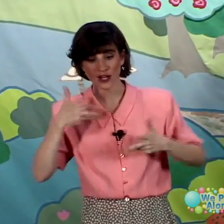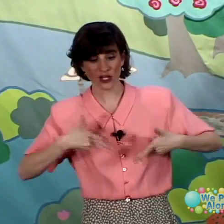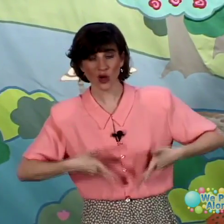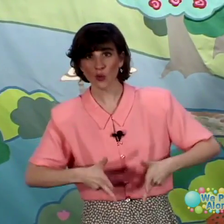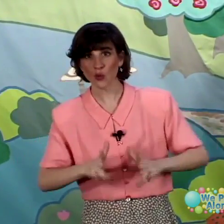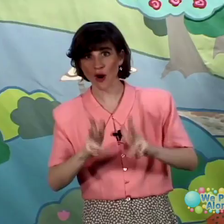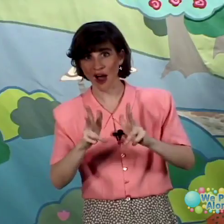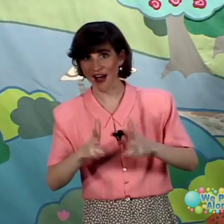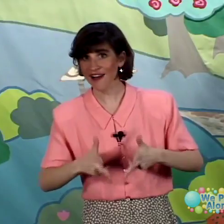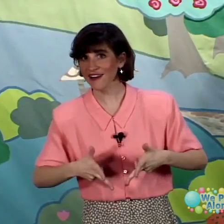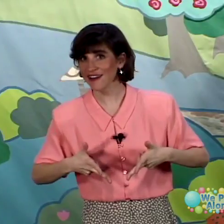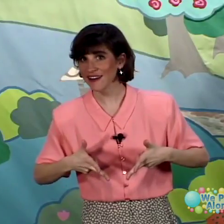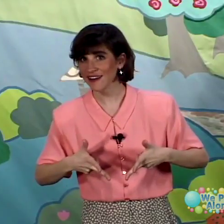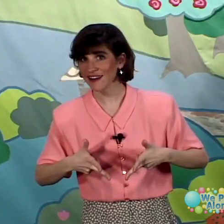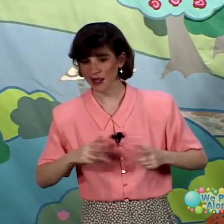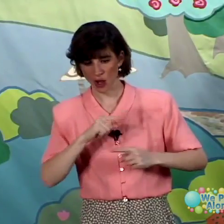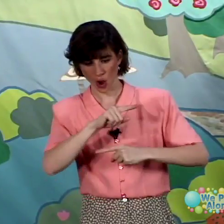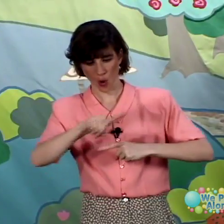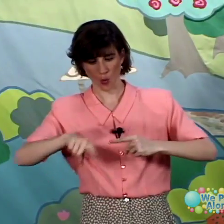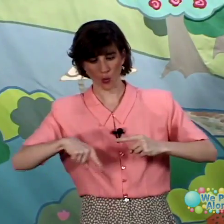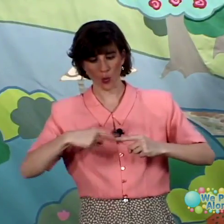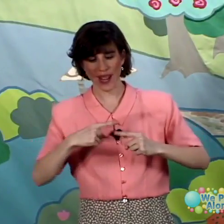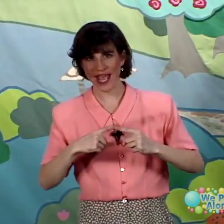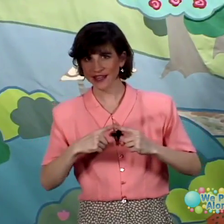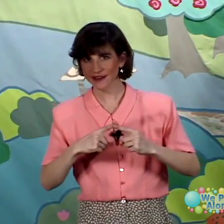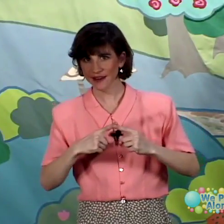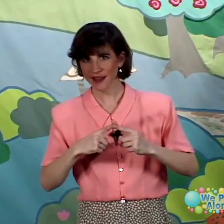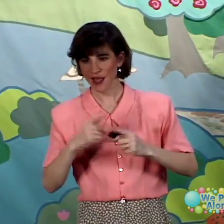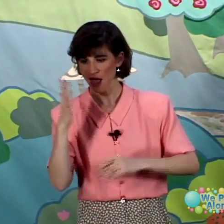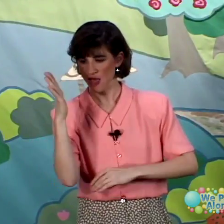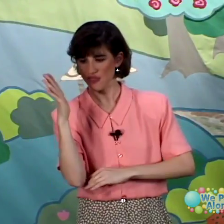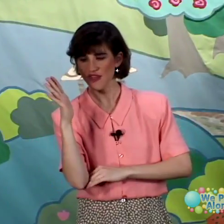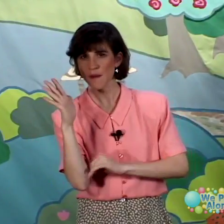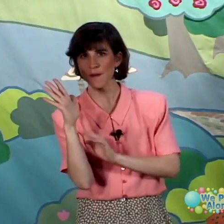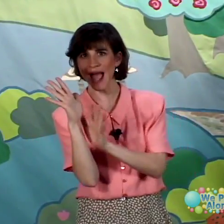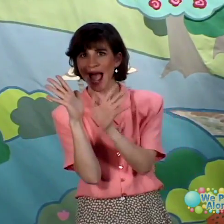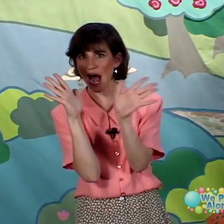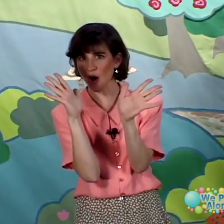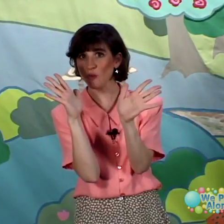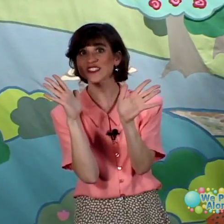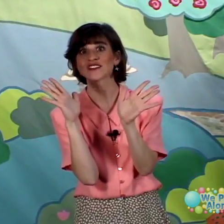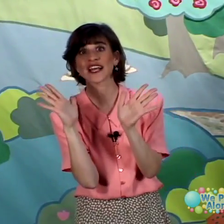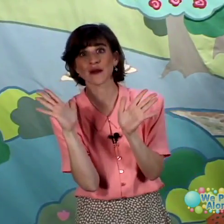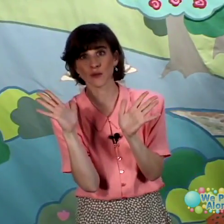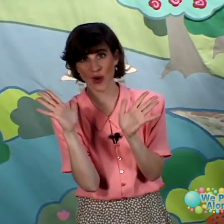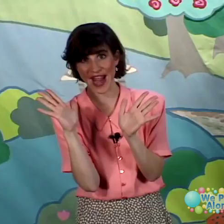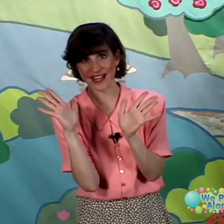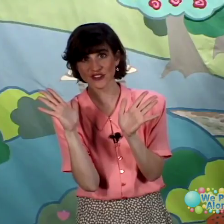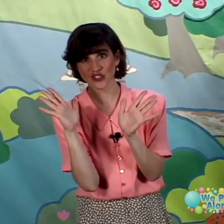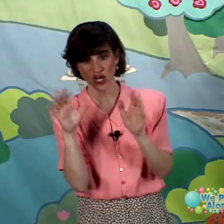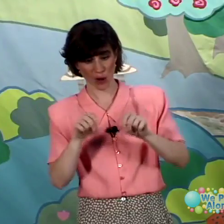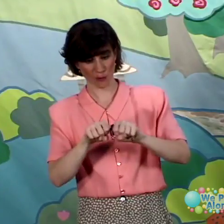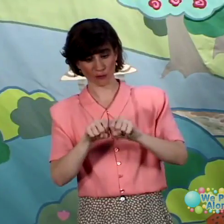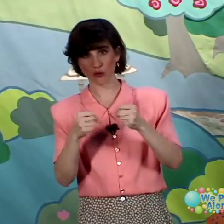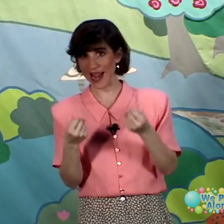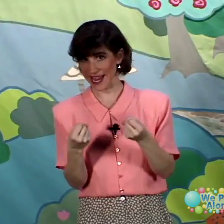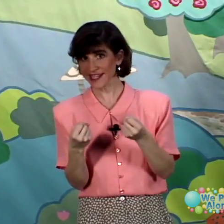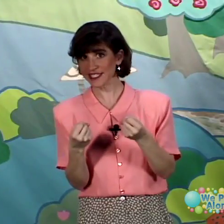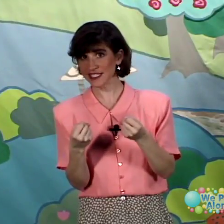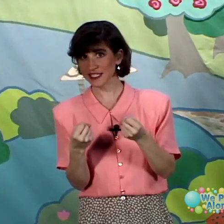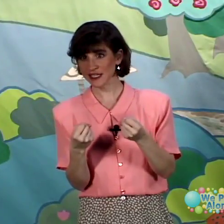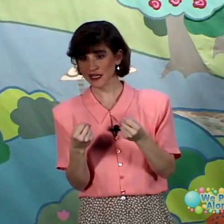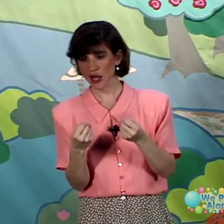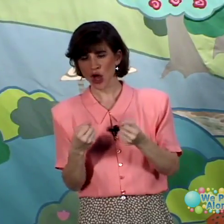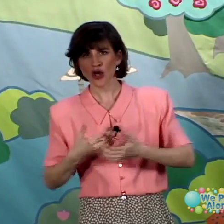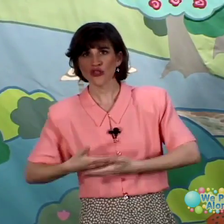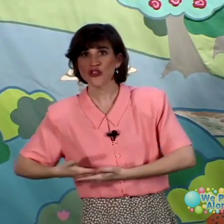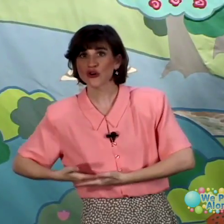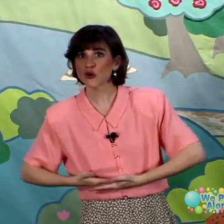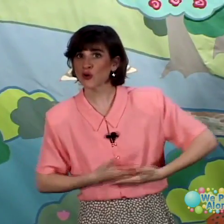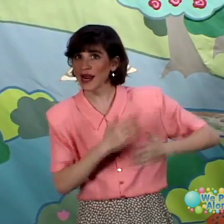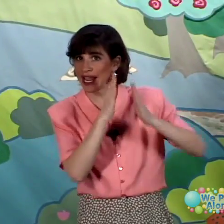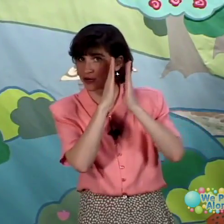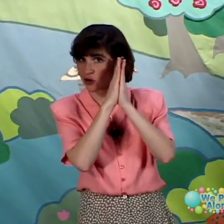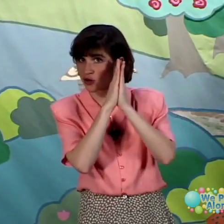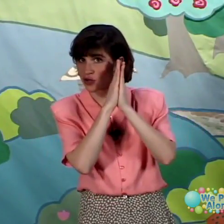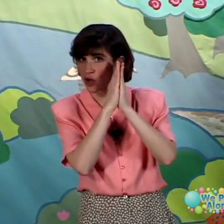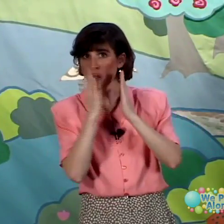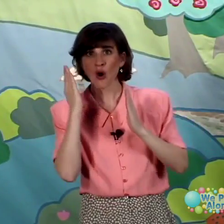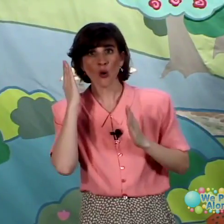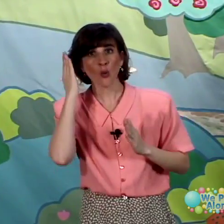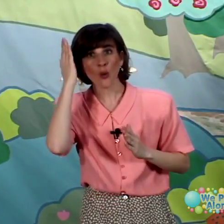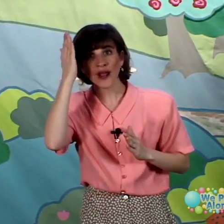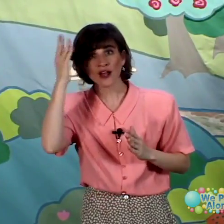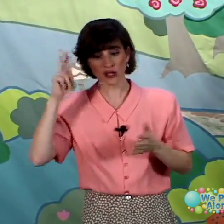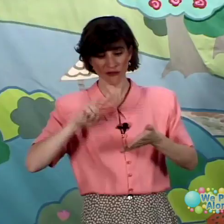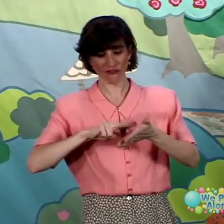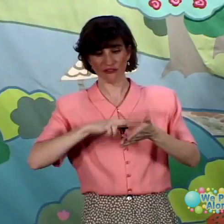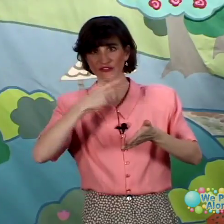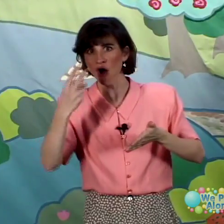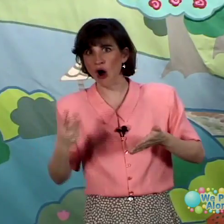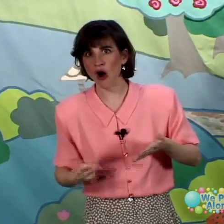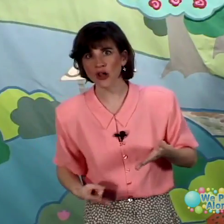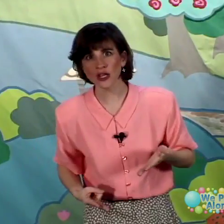rock when the bough which is like a branch breaks the cradle will fall and